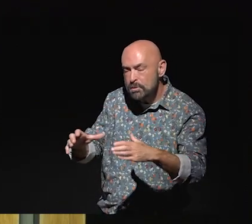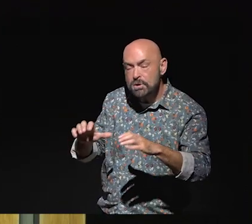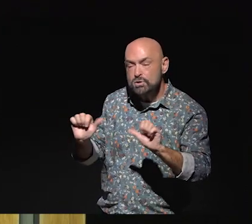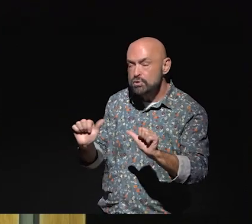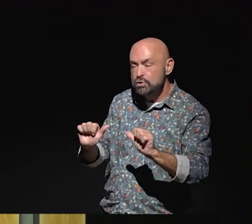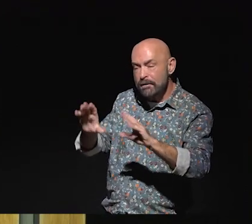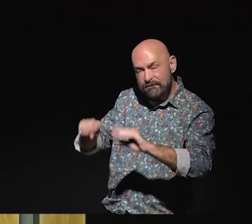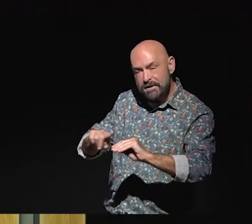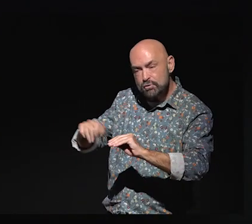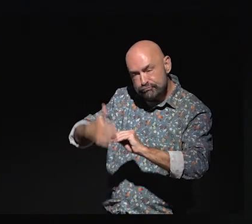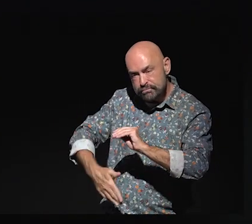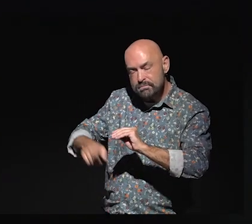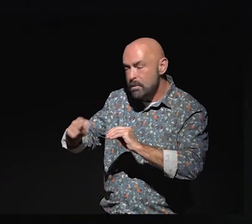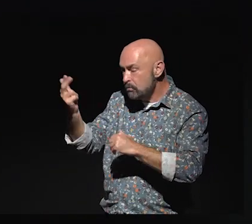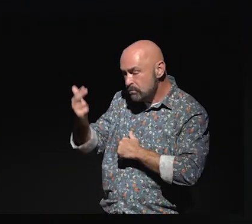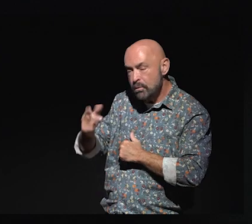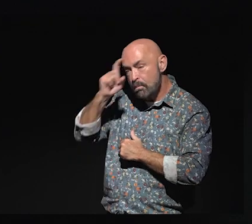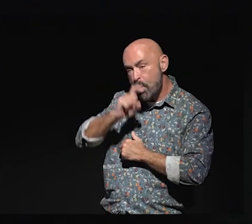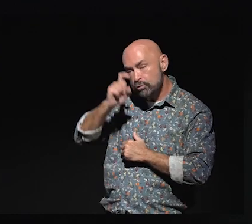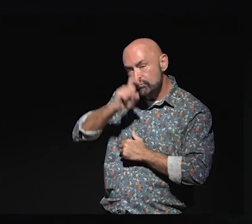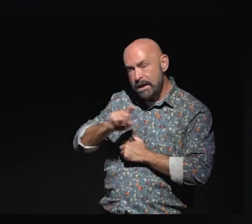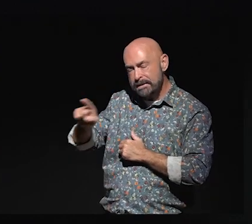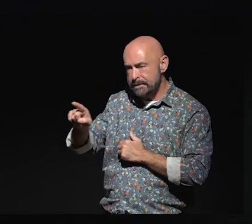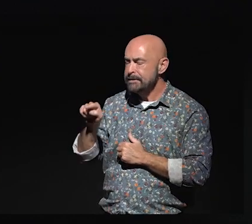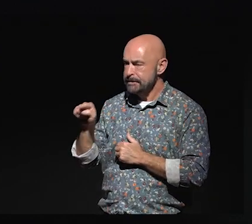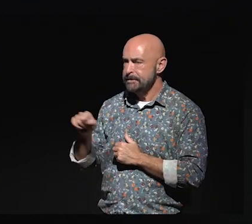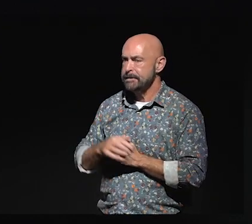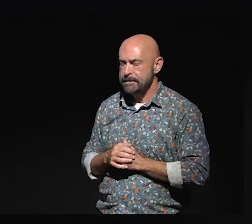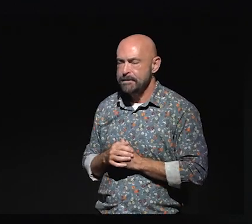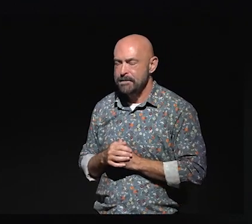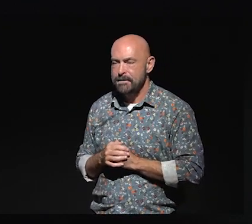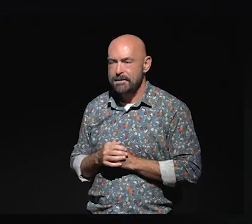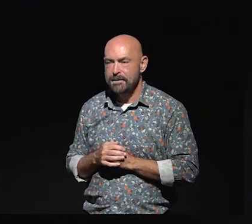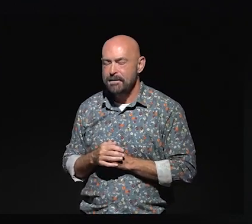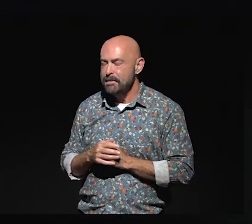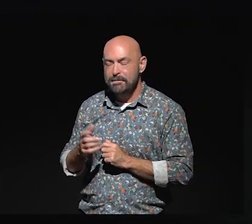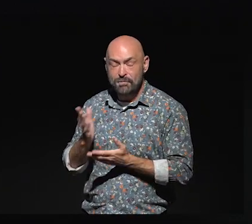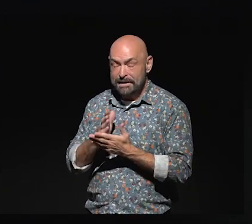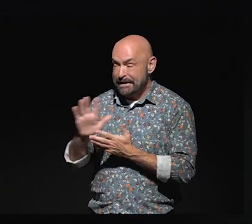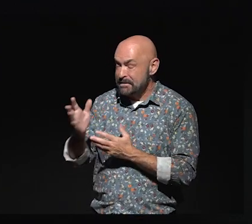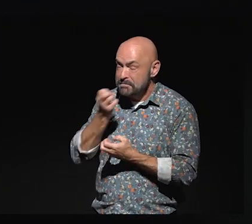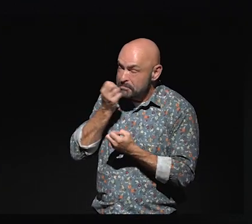so-called unfinished portraits, to be among his most beguiling, intimate,